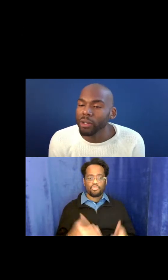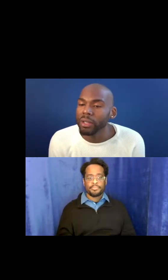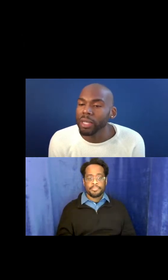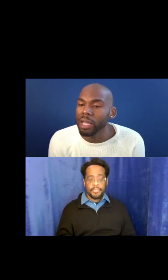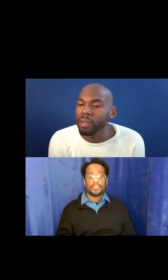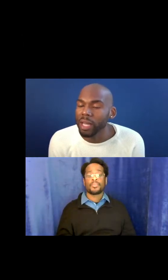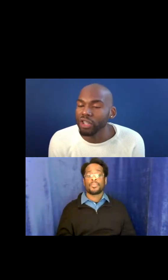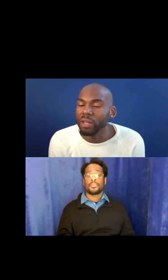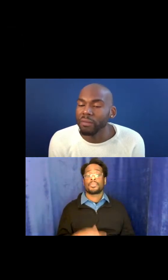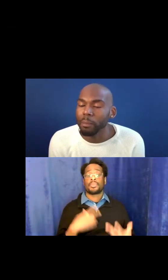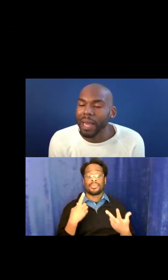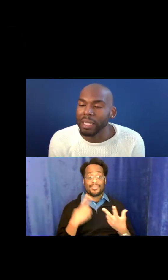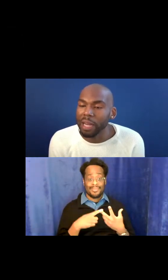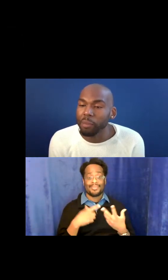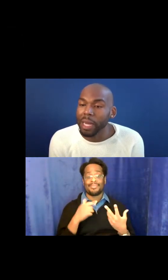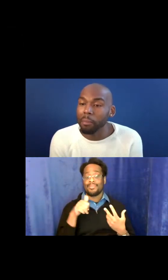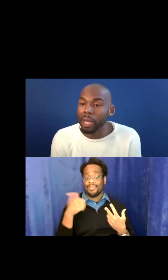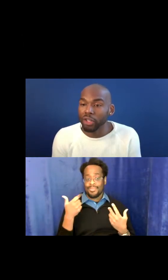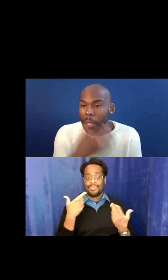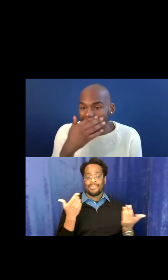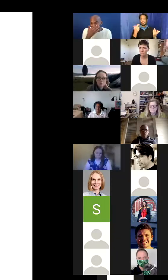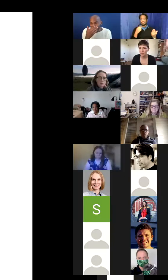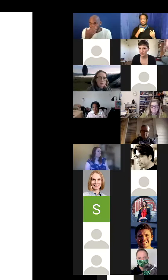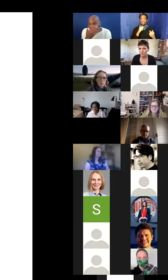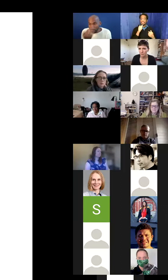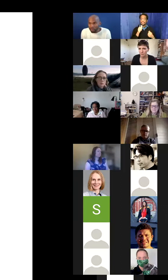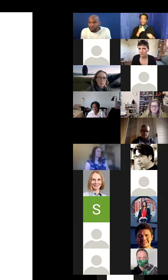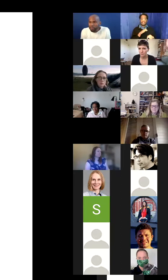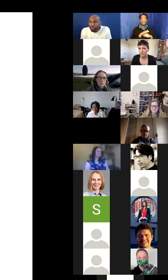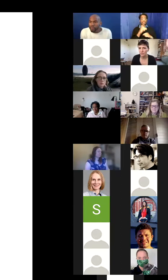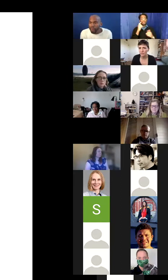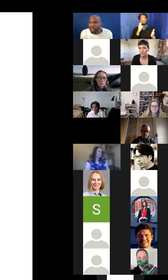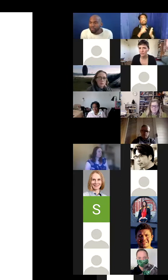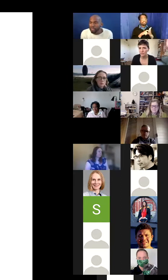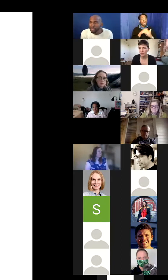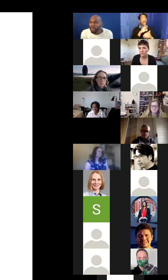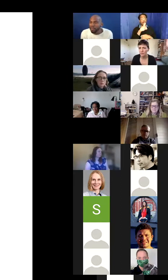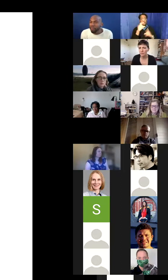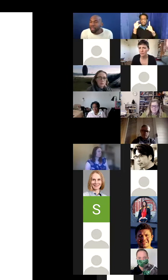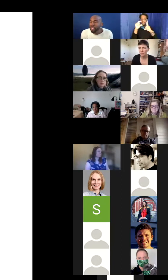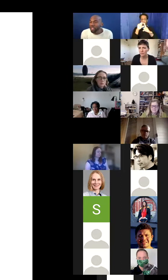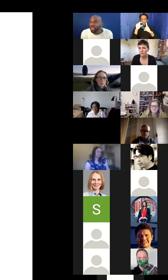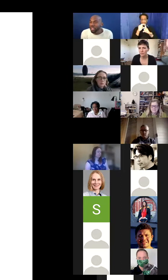and documentation of black deaf but not much. And also there hasn't been enough recognition